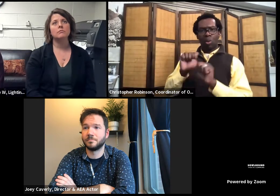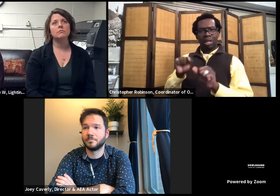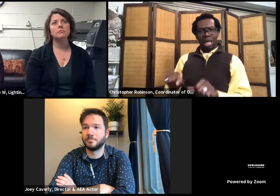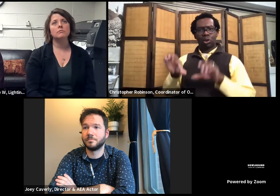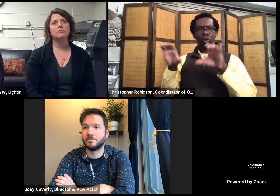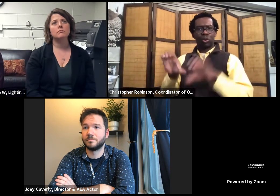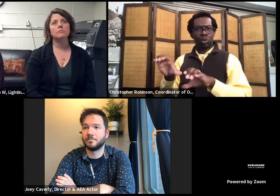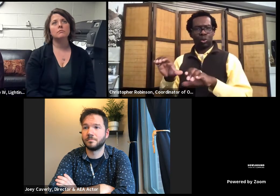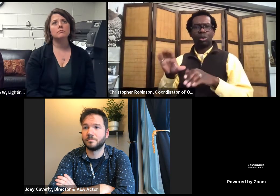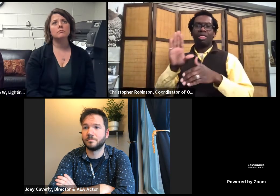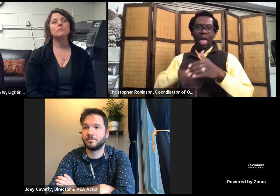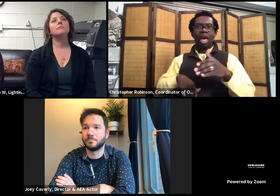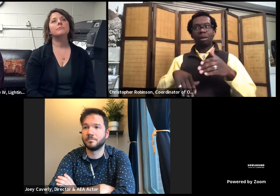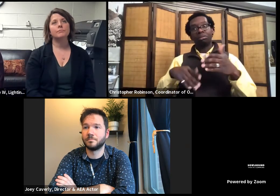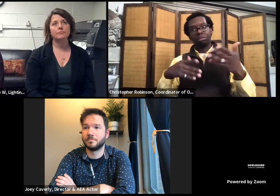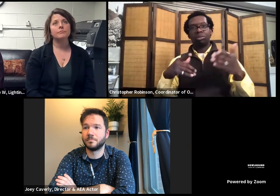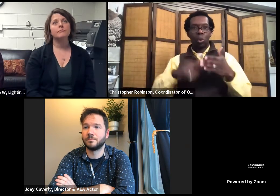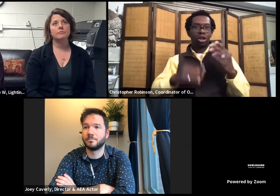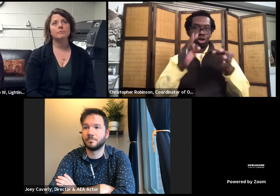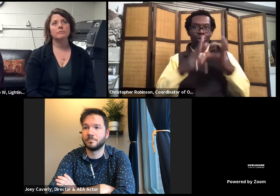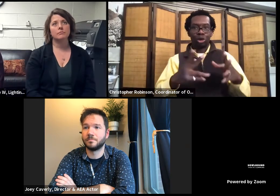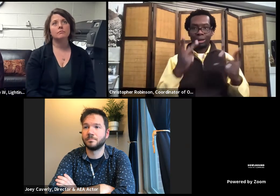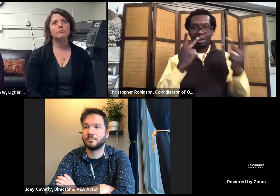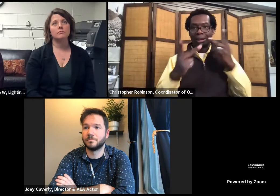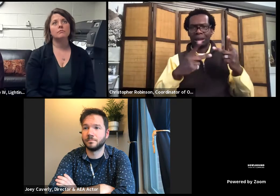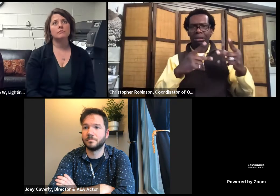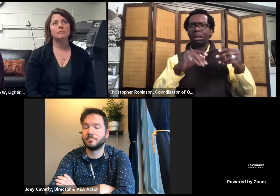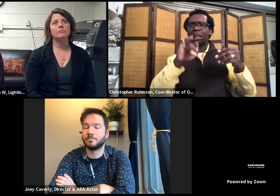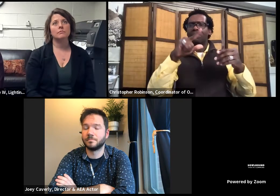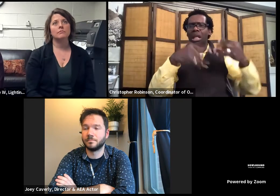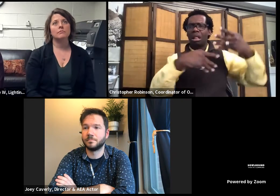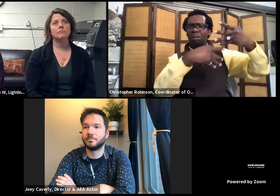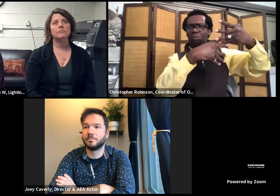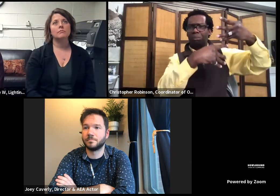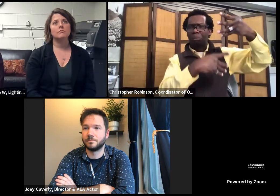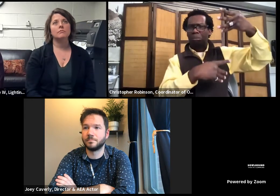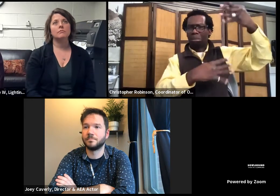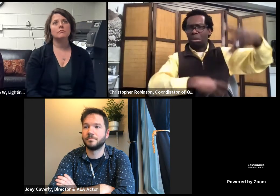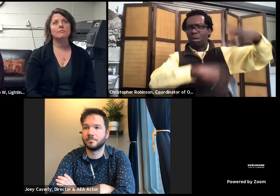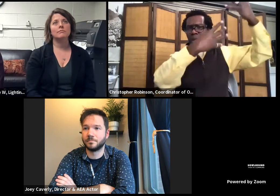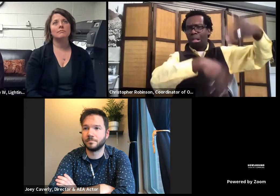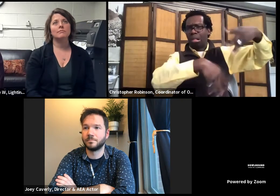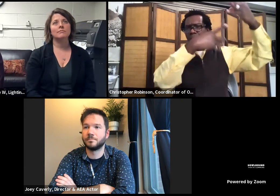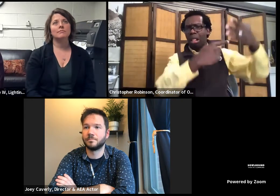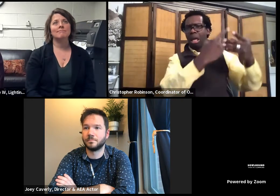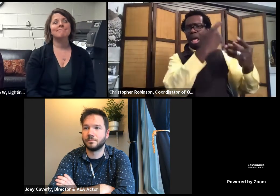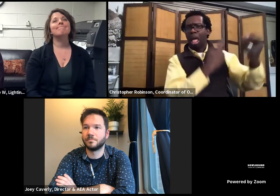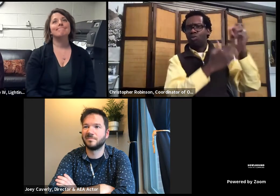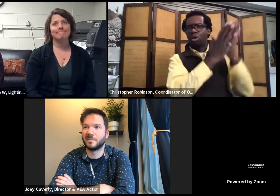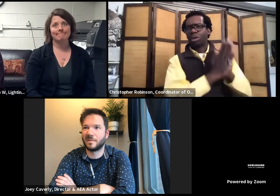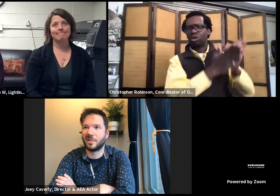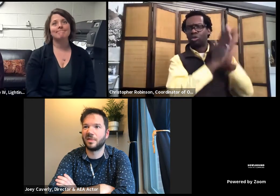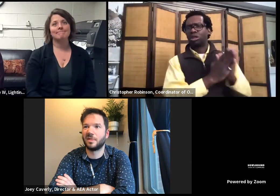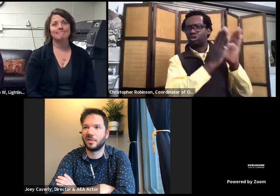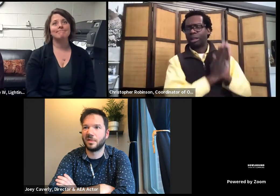because they reply to what the can do instead of you get a list of requests.